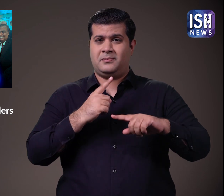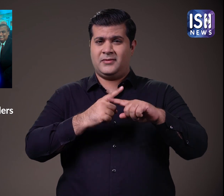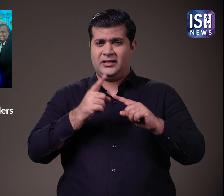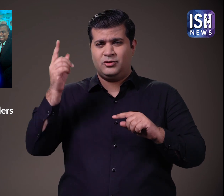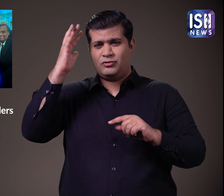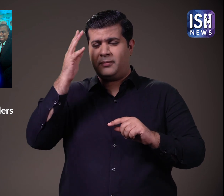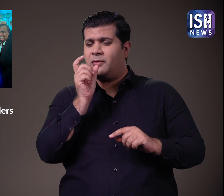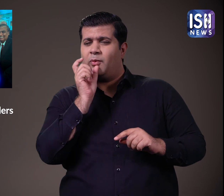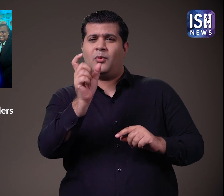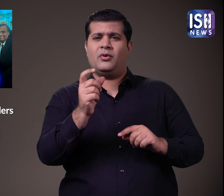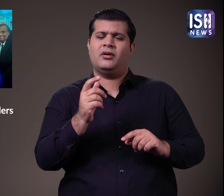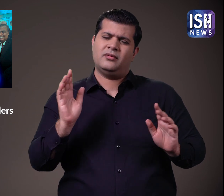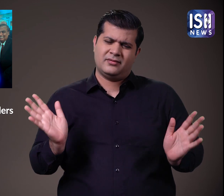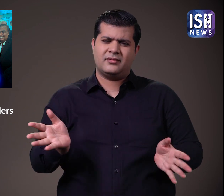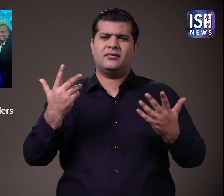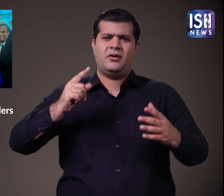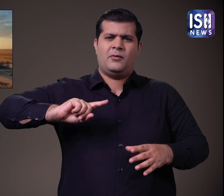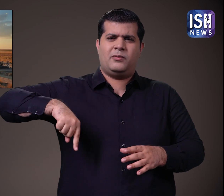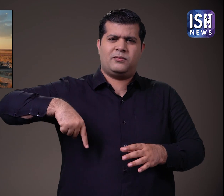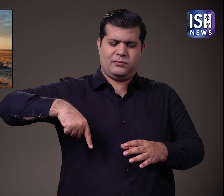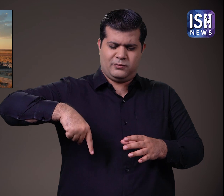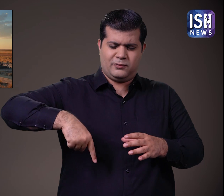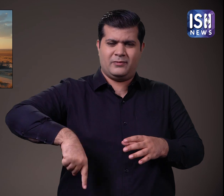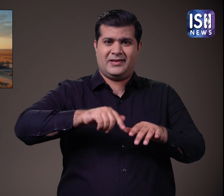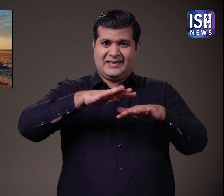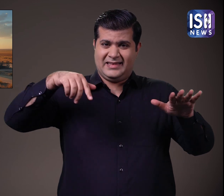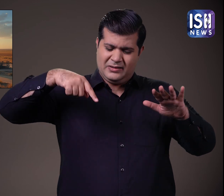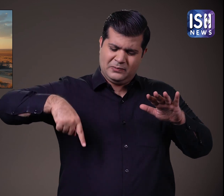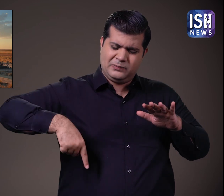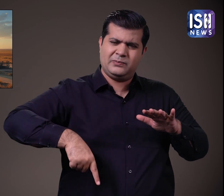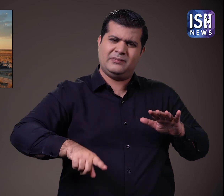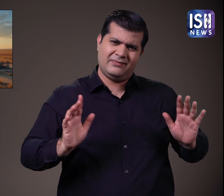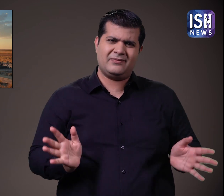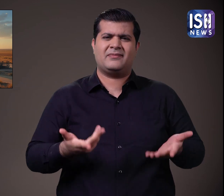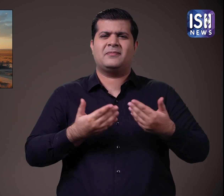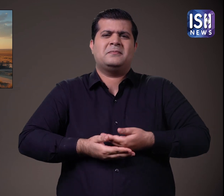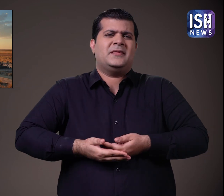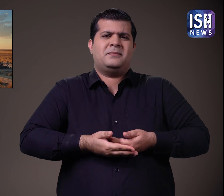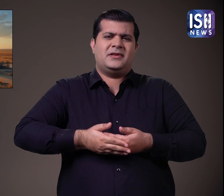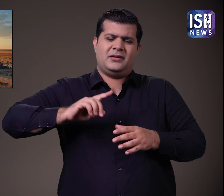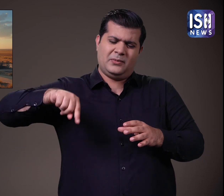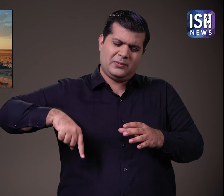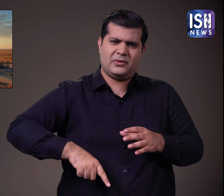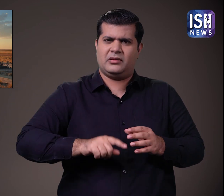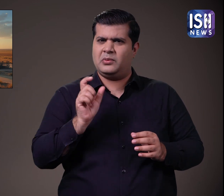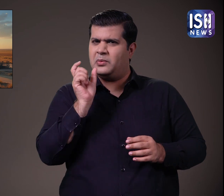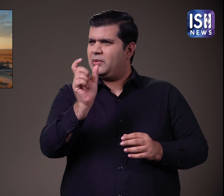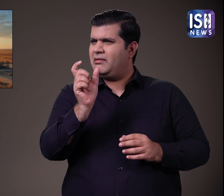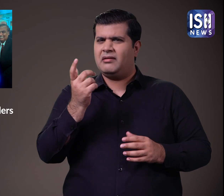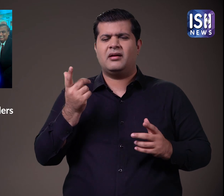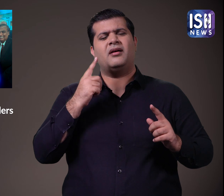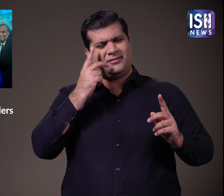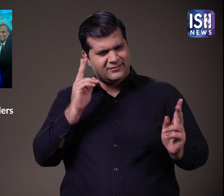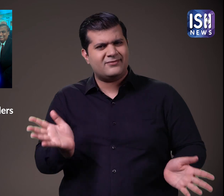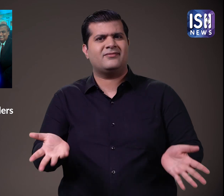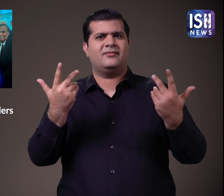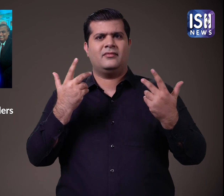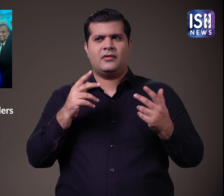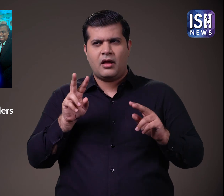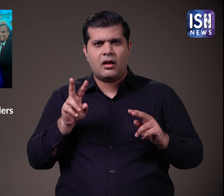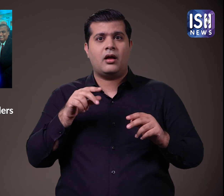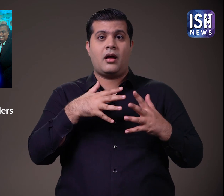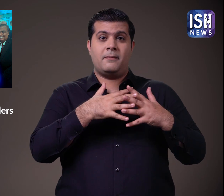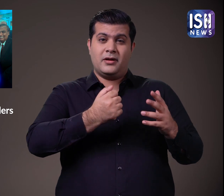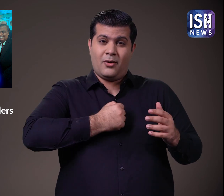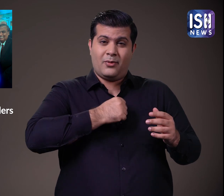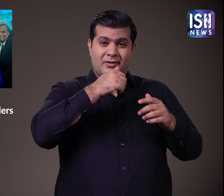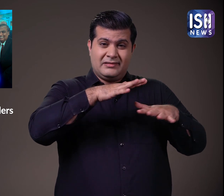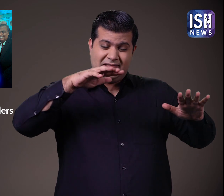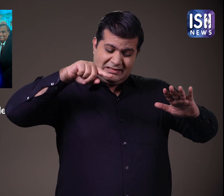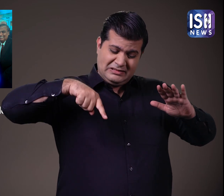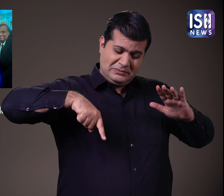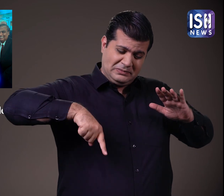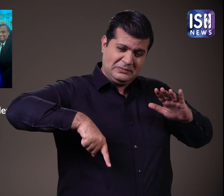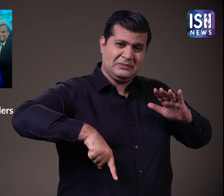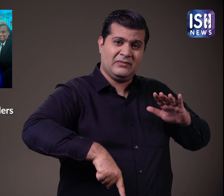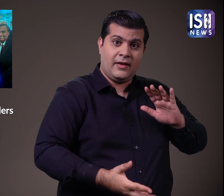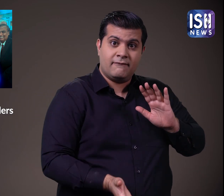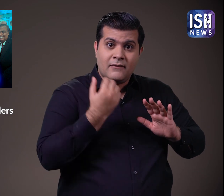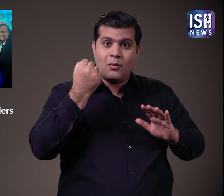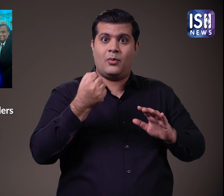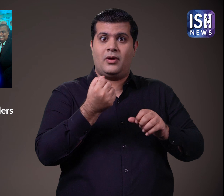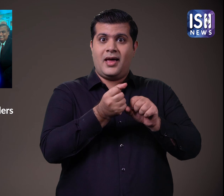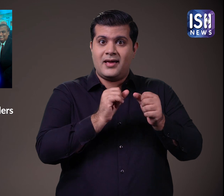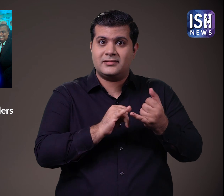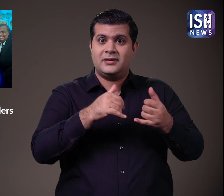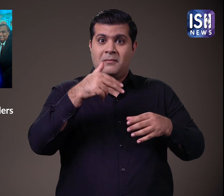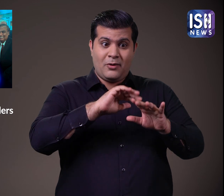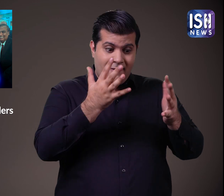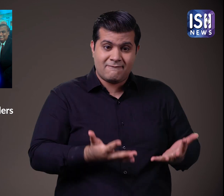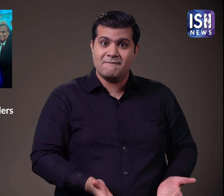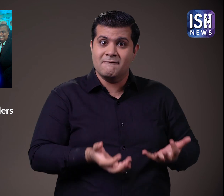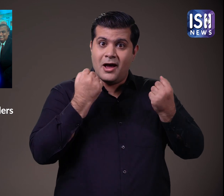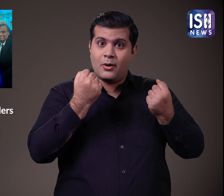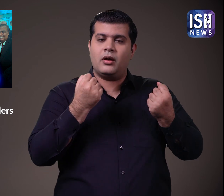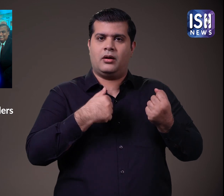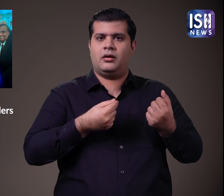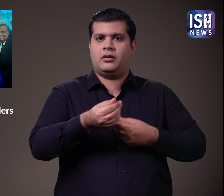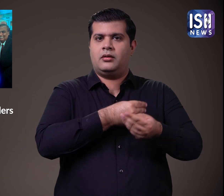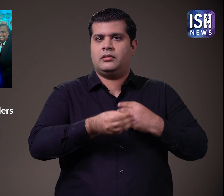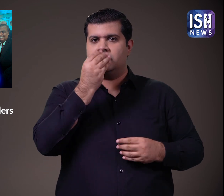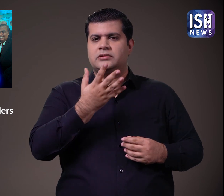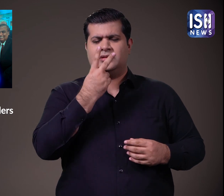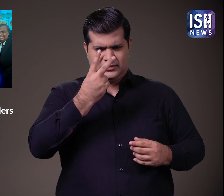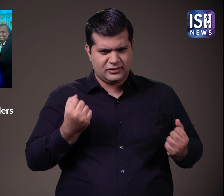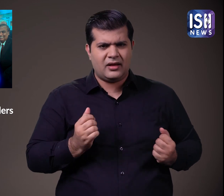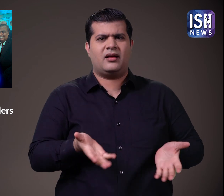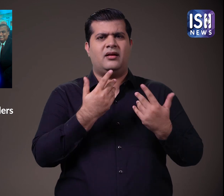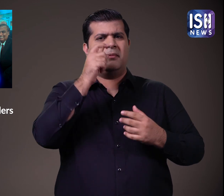He said, "Drill, baby drill" - which means that the US must tap its potential oil and gas reserves to reduce inflation and boost its economy.